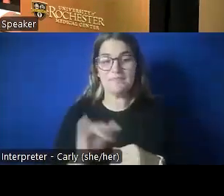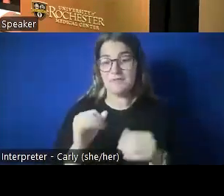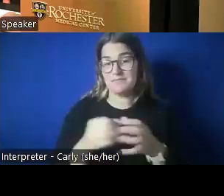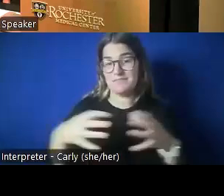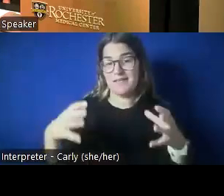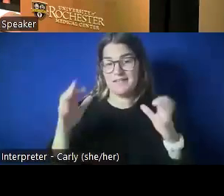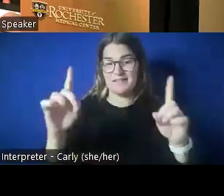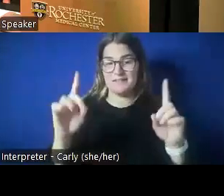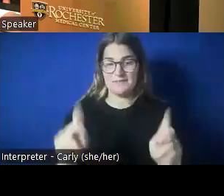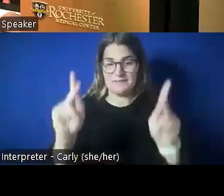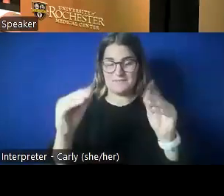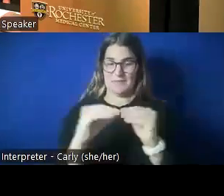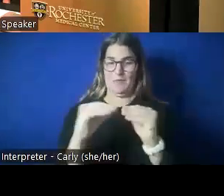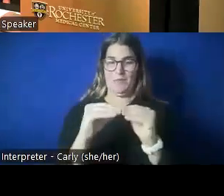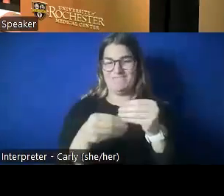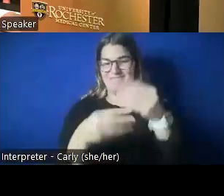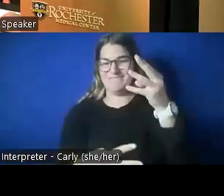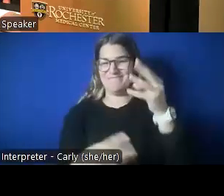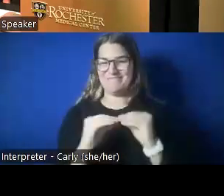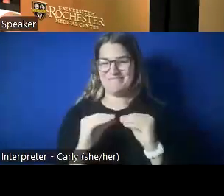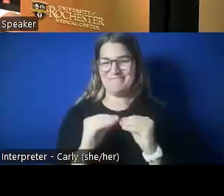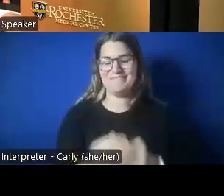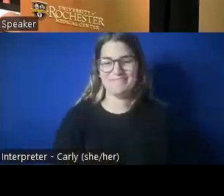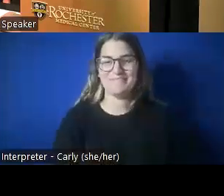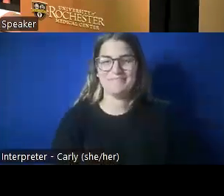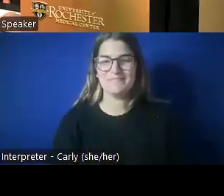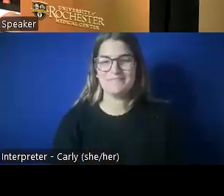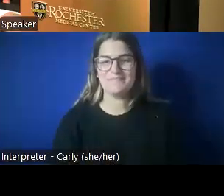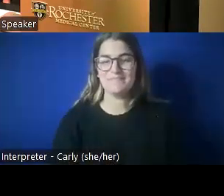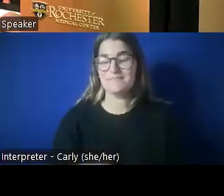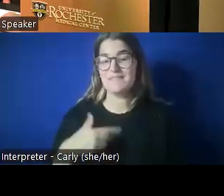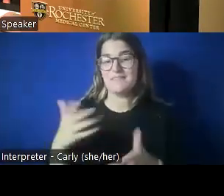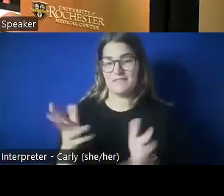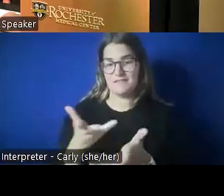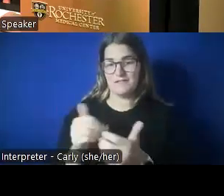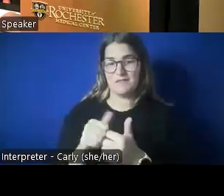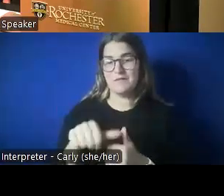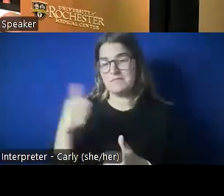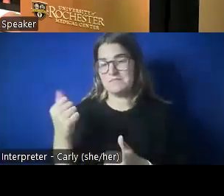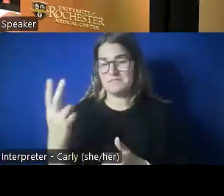Opportunity so um I know I have talked to Dr iser and Dr nazra about being able to supervise